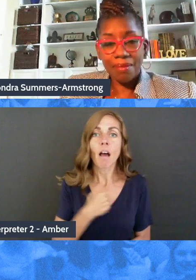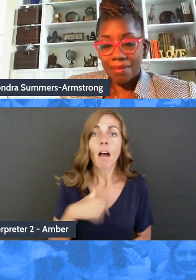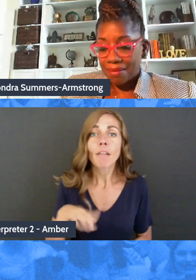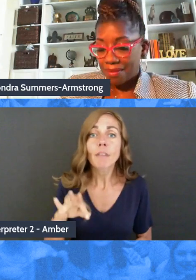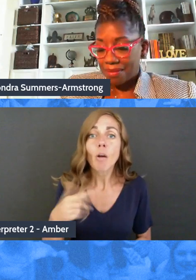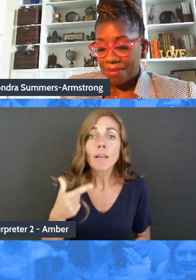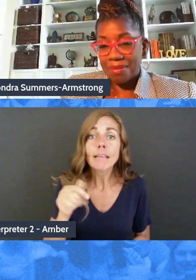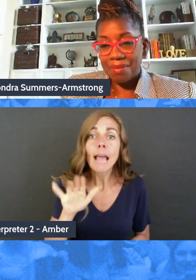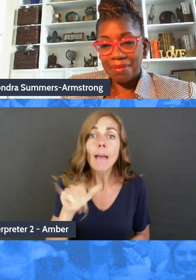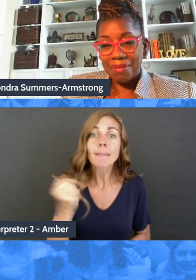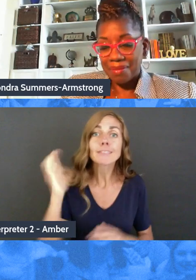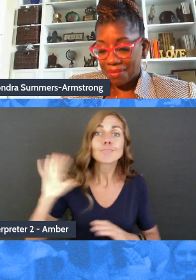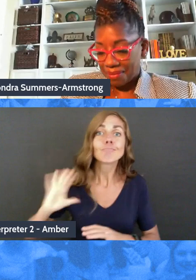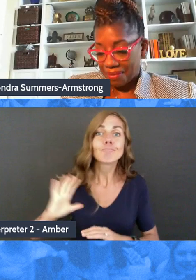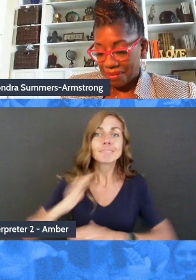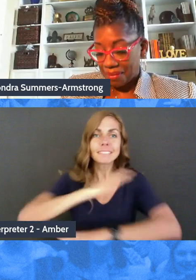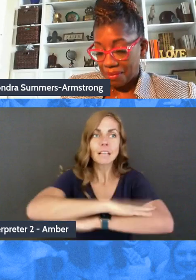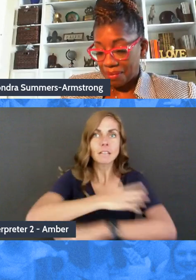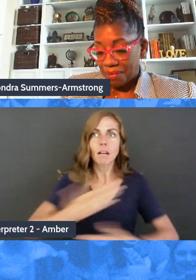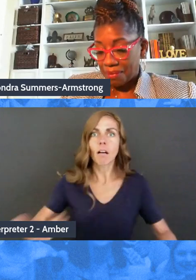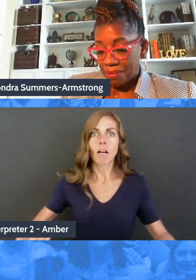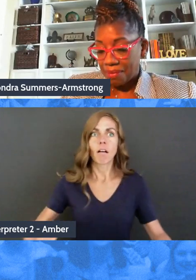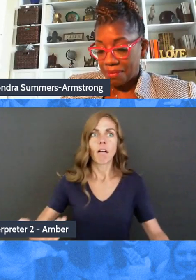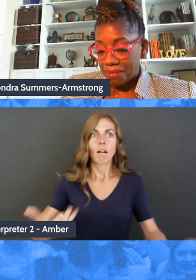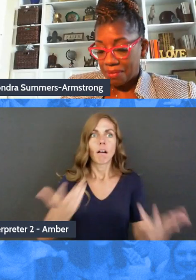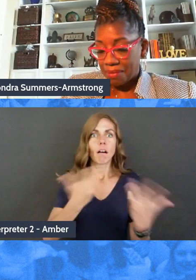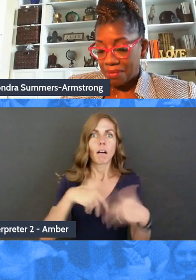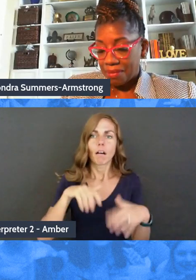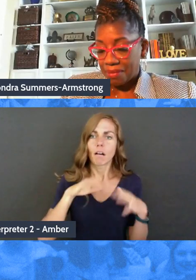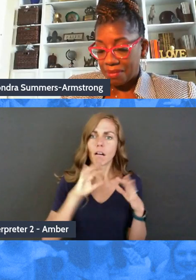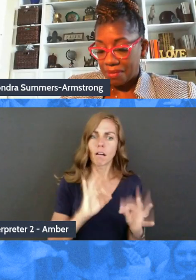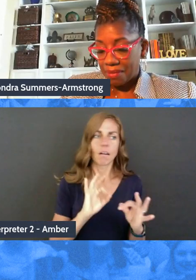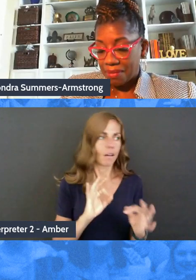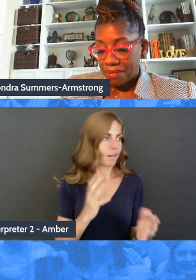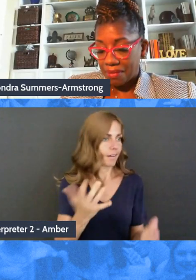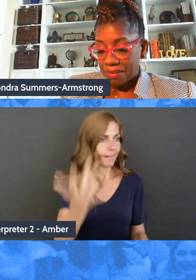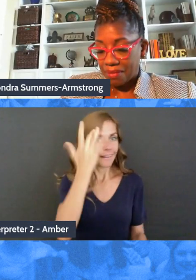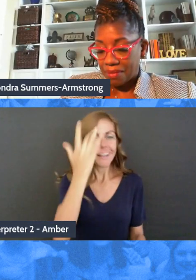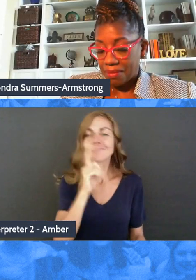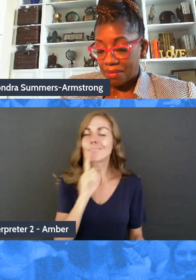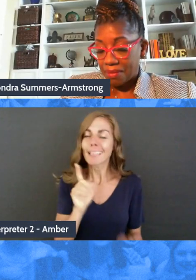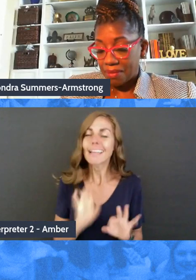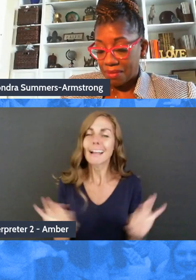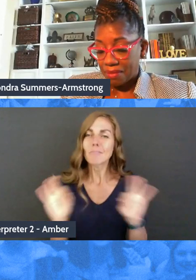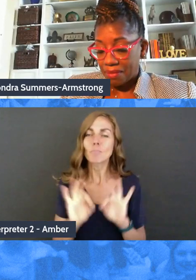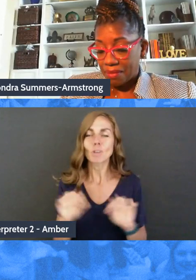So to me, it was really, really important to be able to stand up and do things like that.